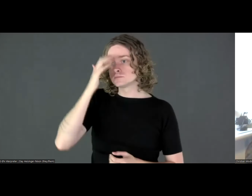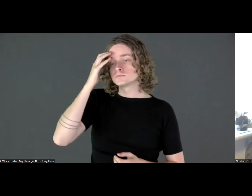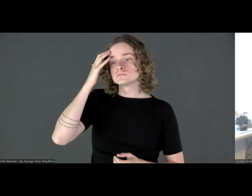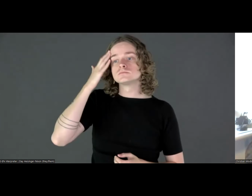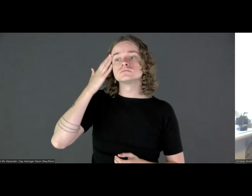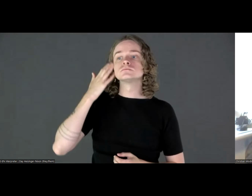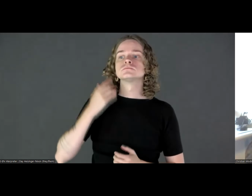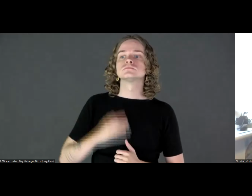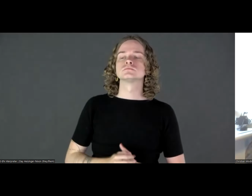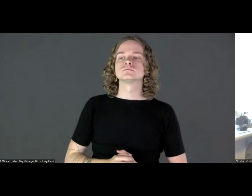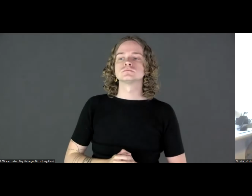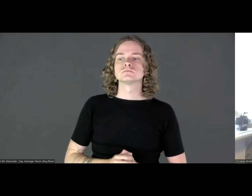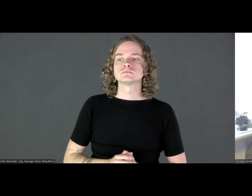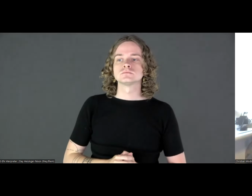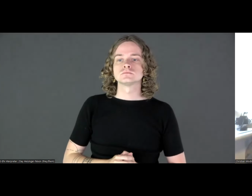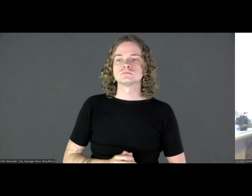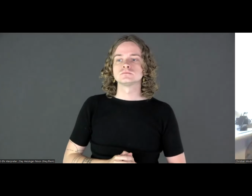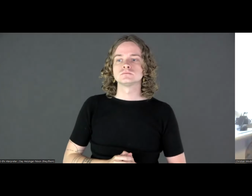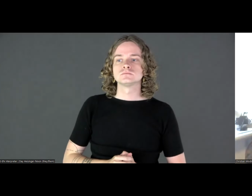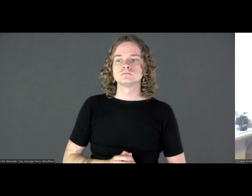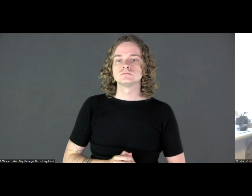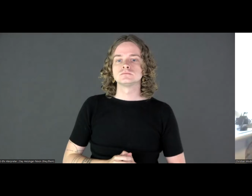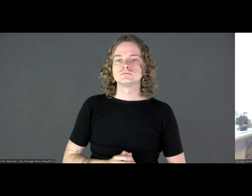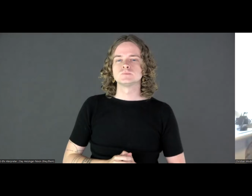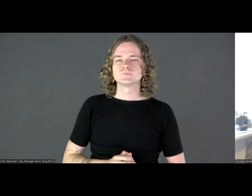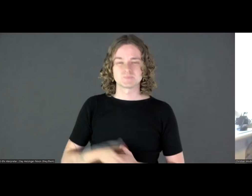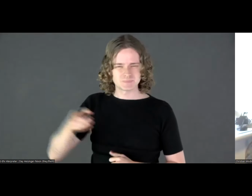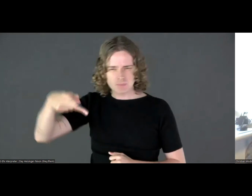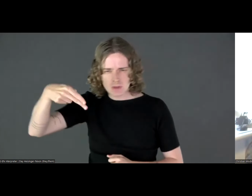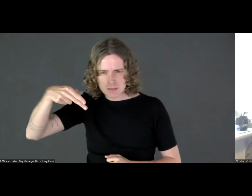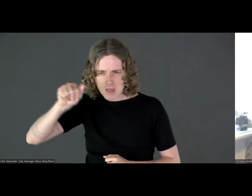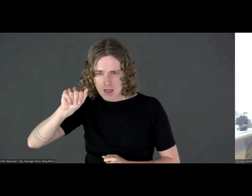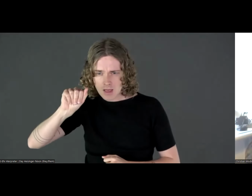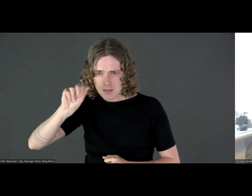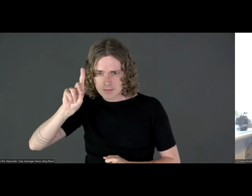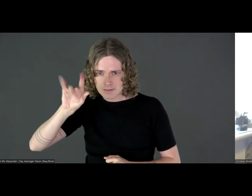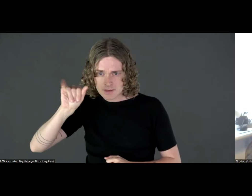Nadia, if you are still on the call with us, it would be interesting because the point